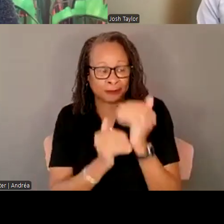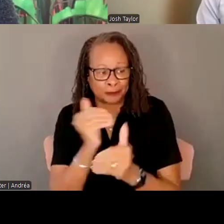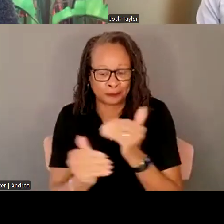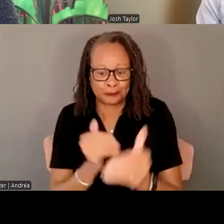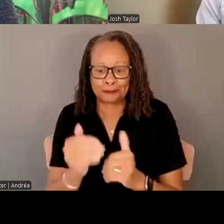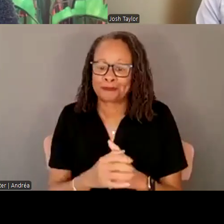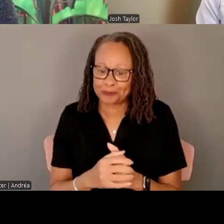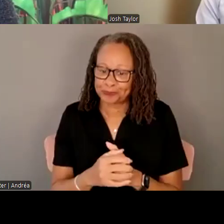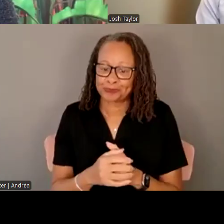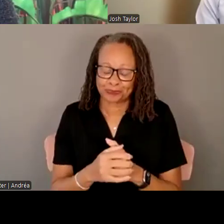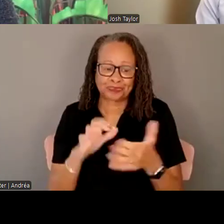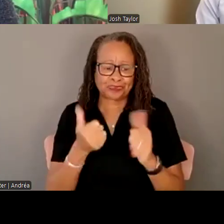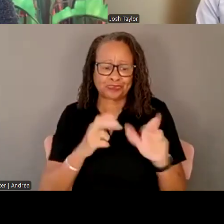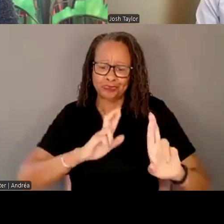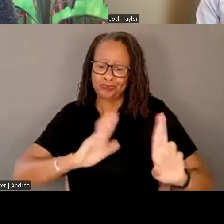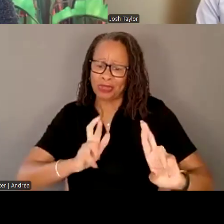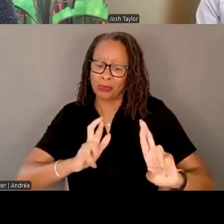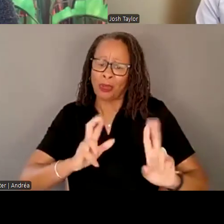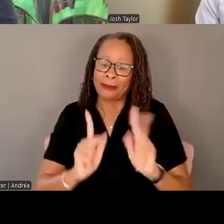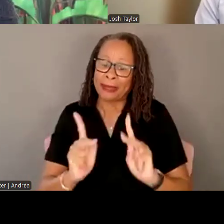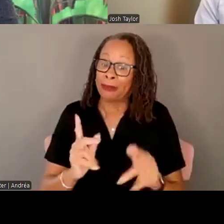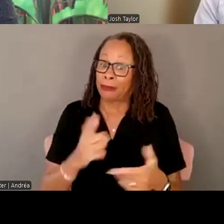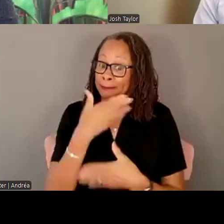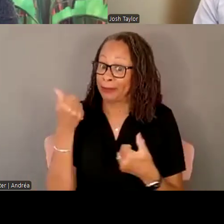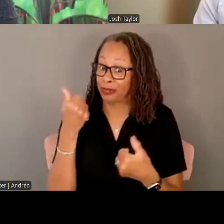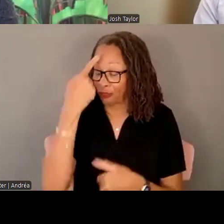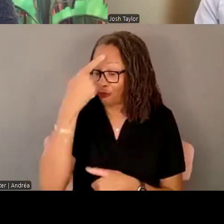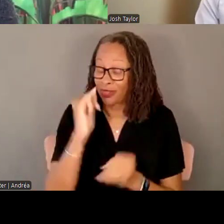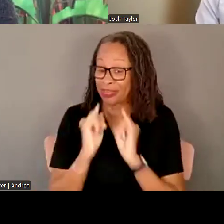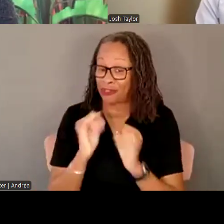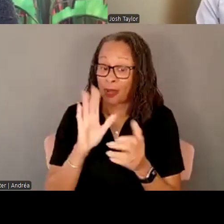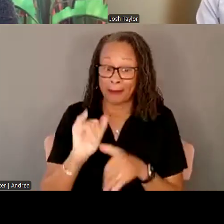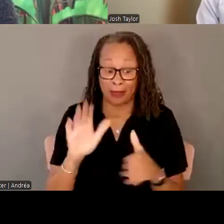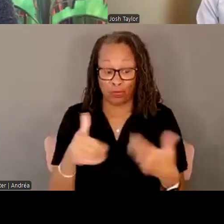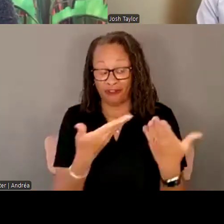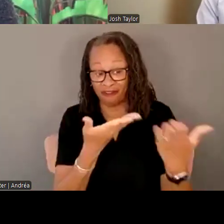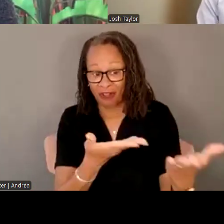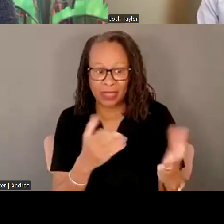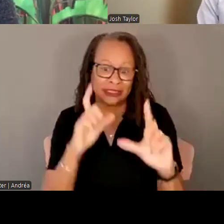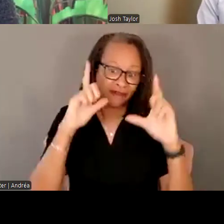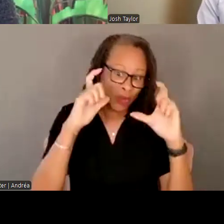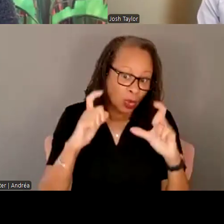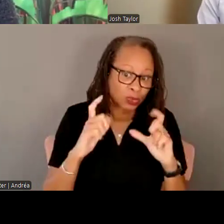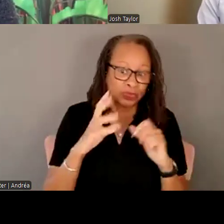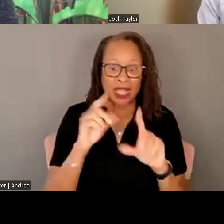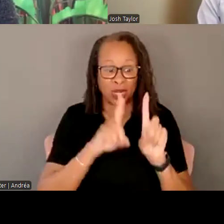how do we prepare people better for the interview by providing photos and questions ahead of time